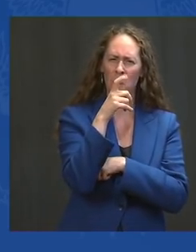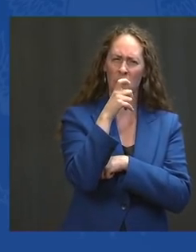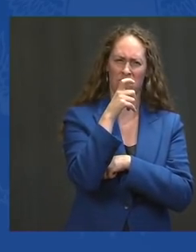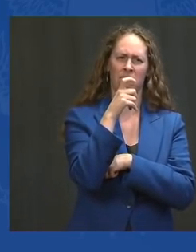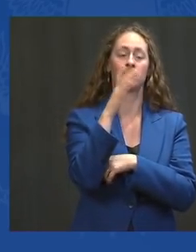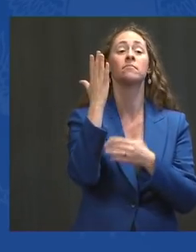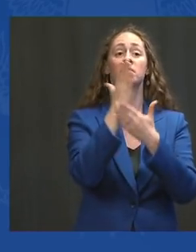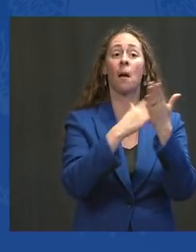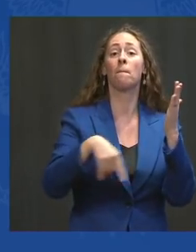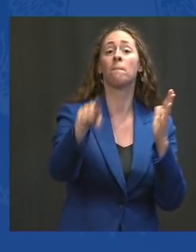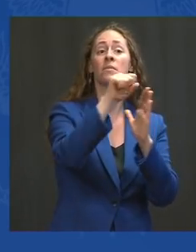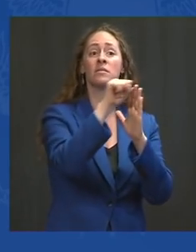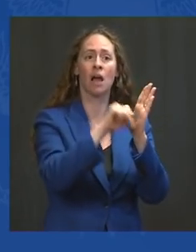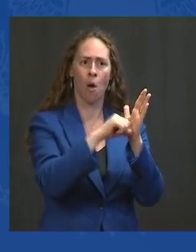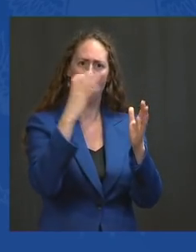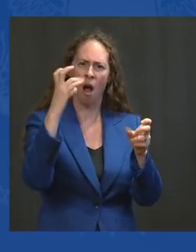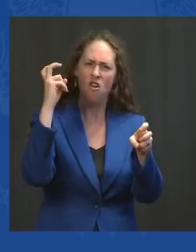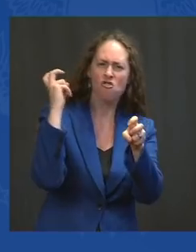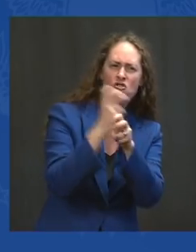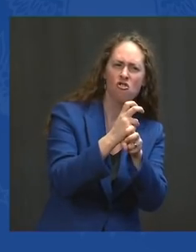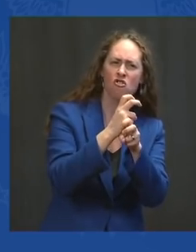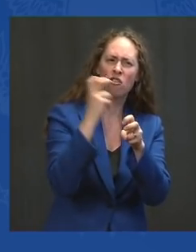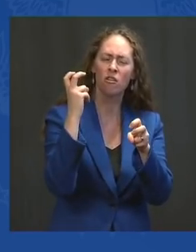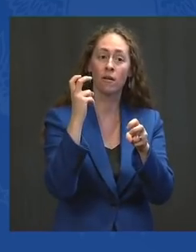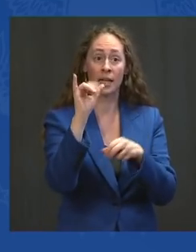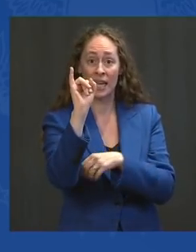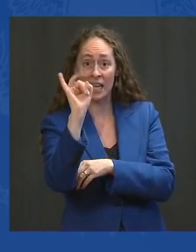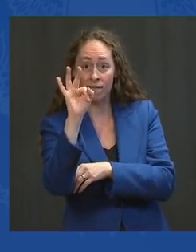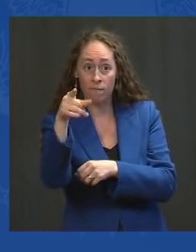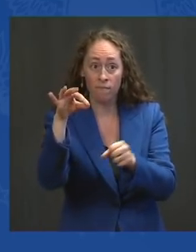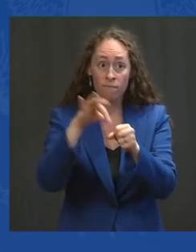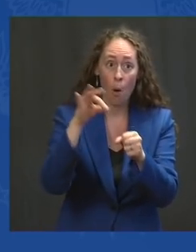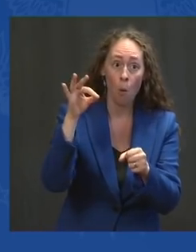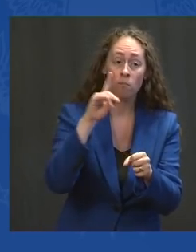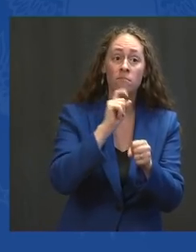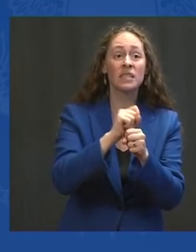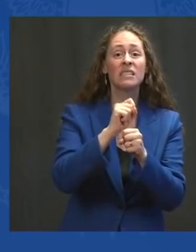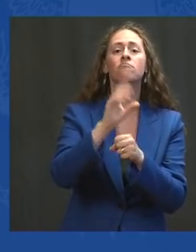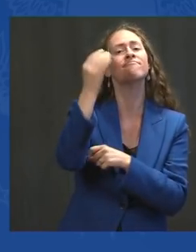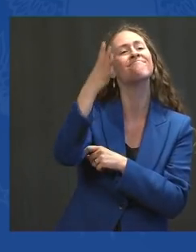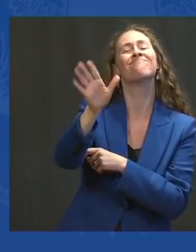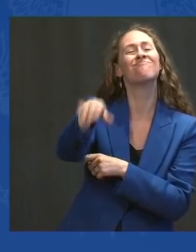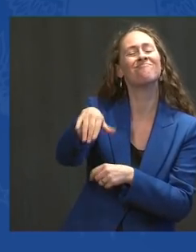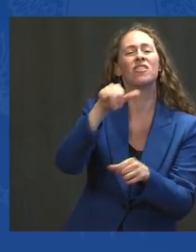And if you vote, they want to be able to tell you your vote doesn't count for any reason they make up.